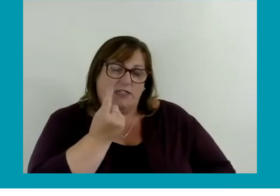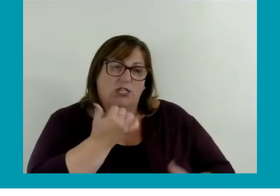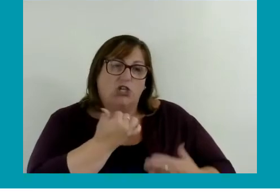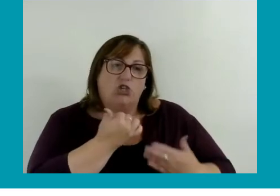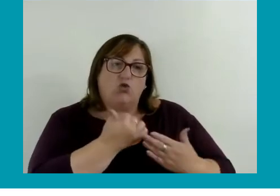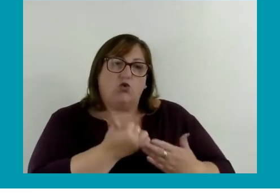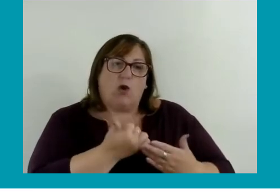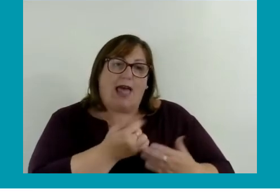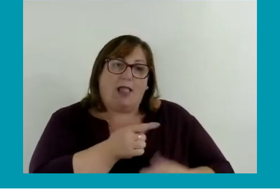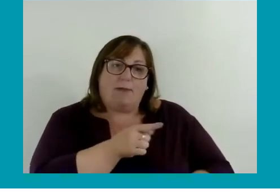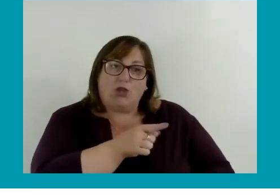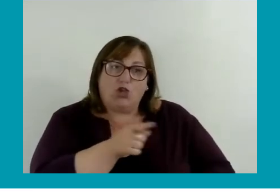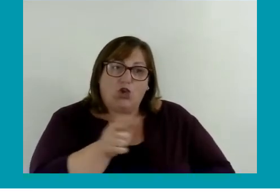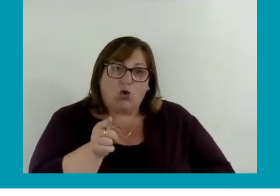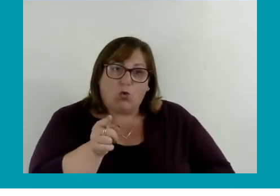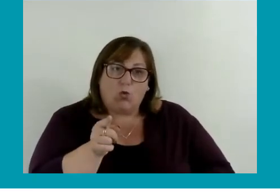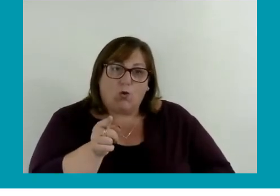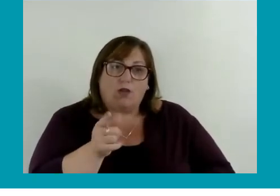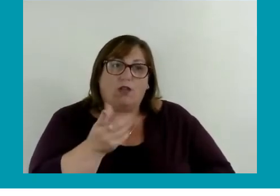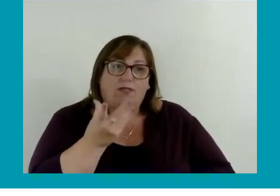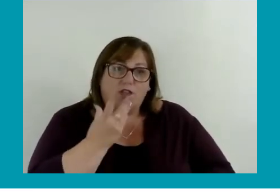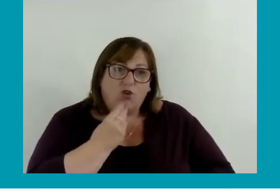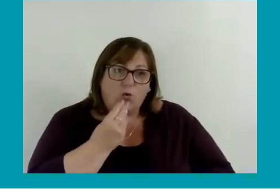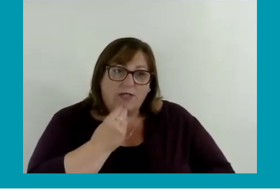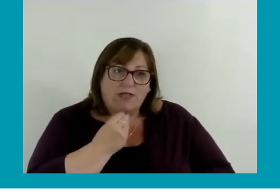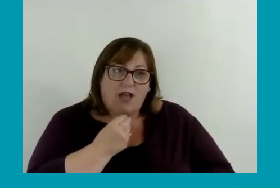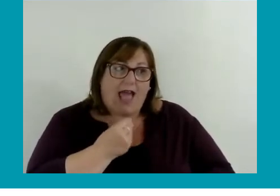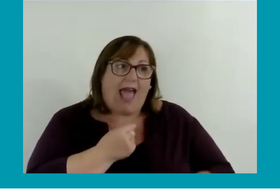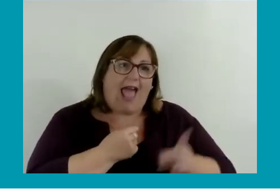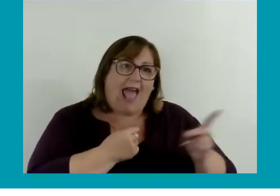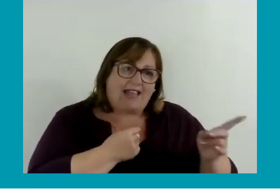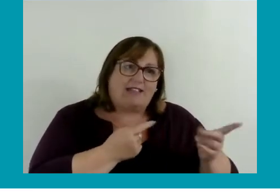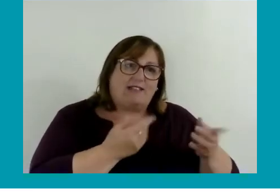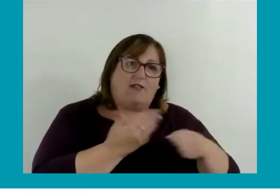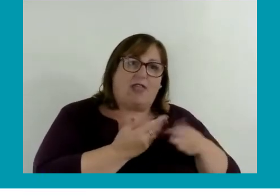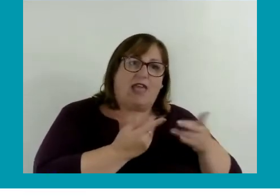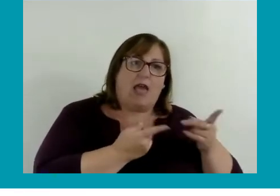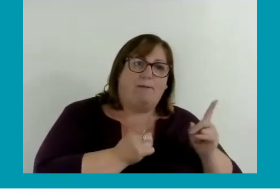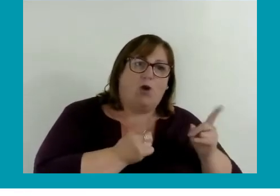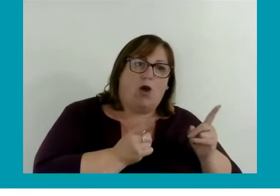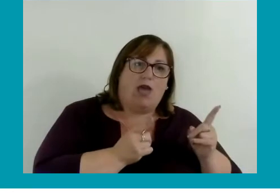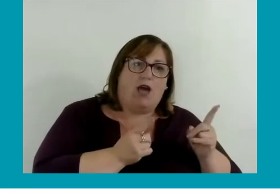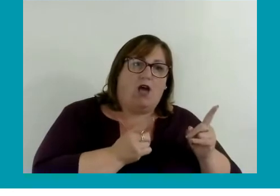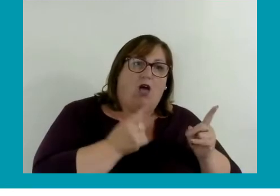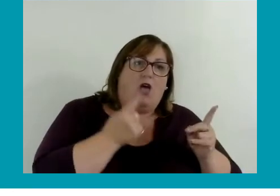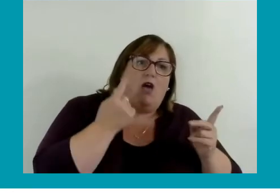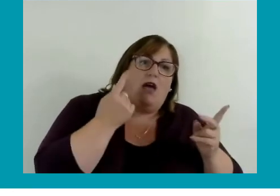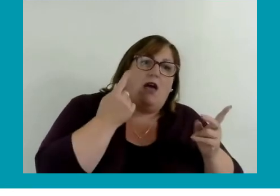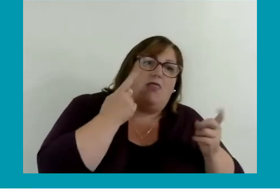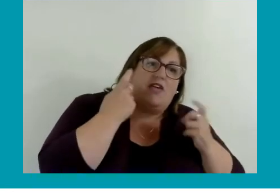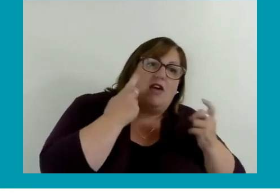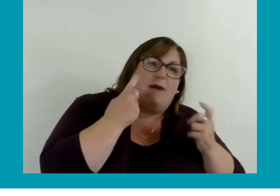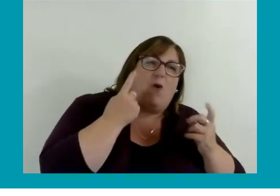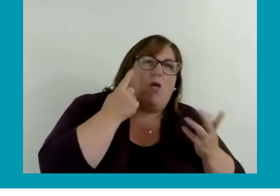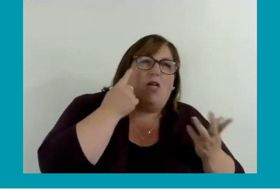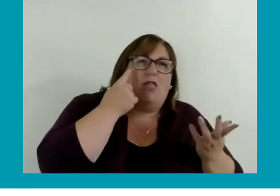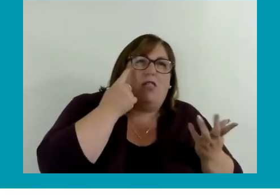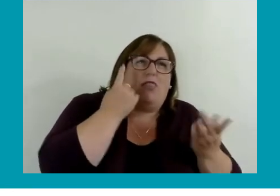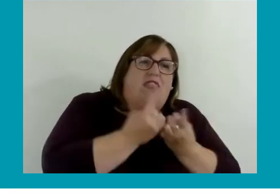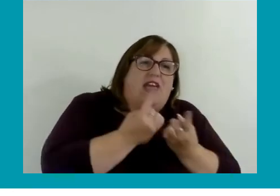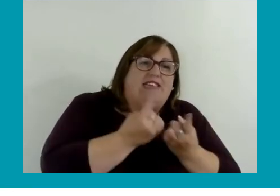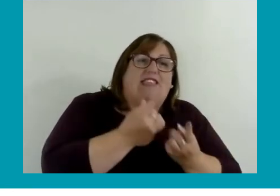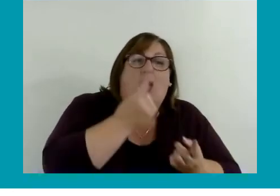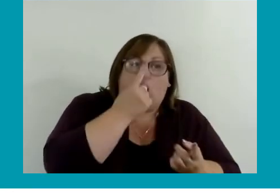to get an idea about what might be something that could help you as a person with that condition um